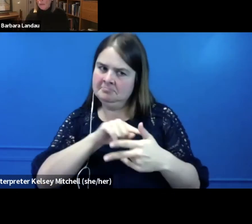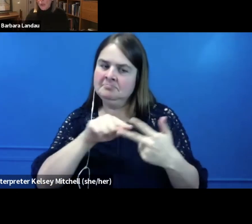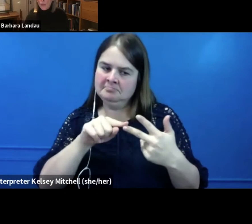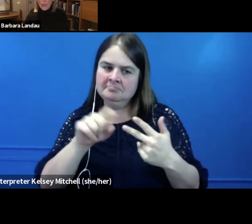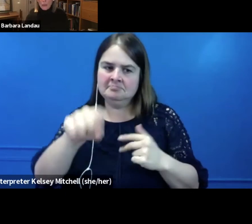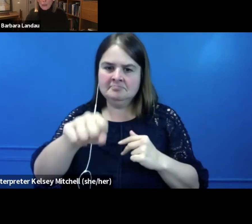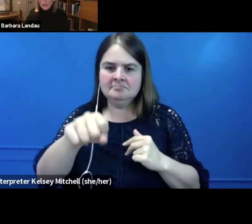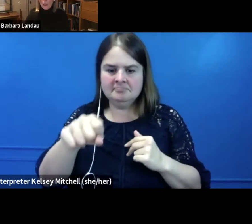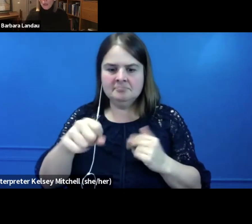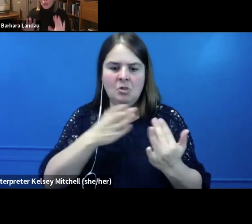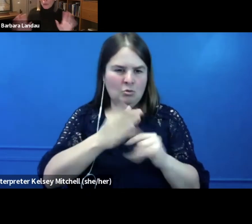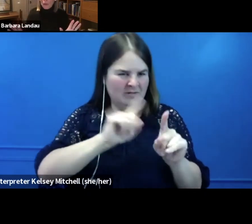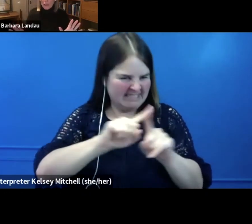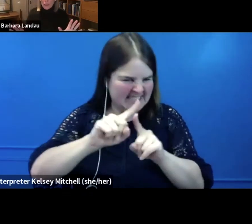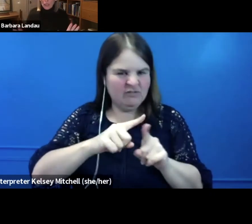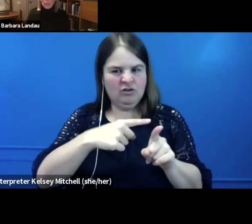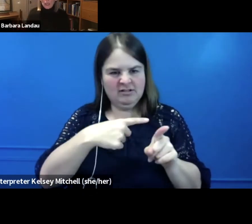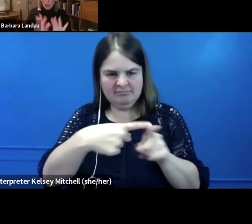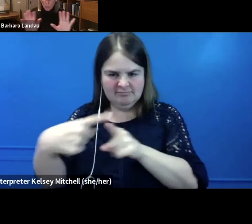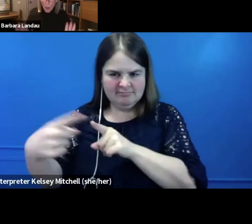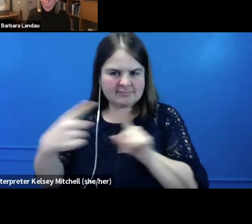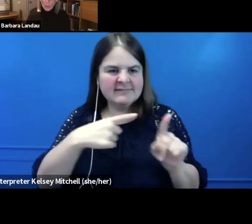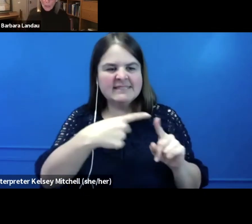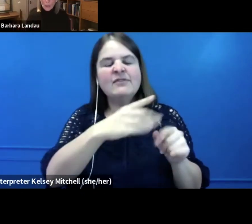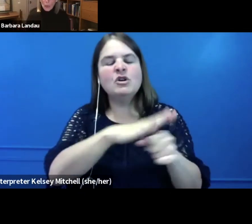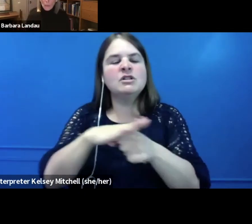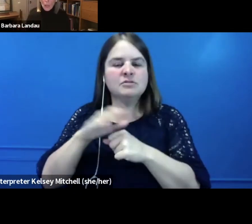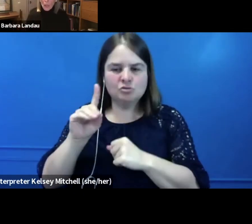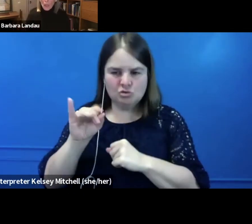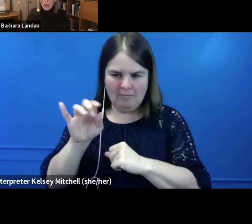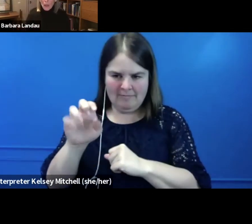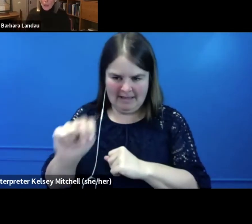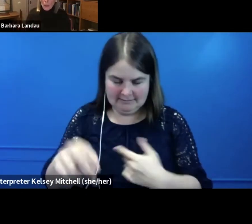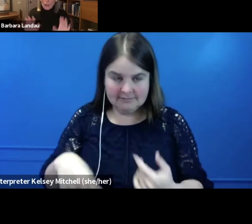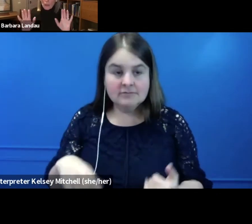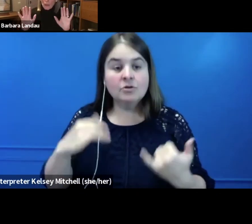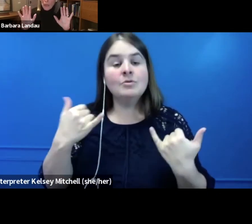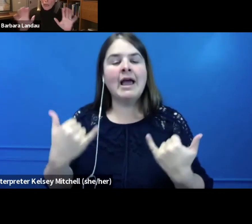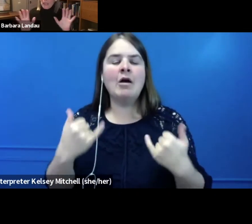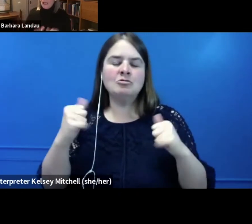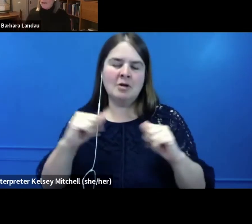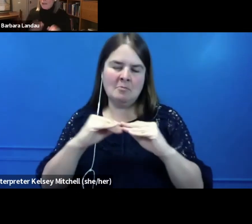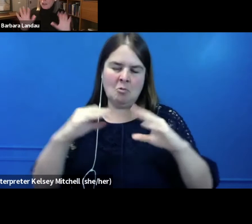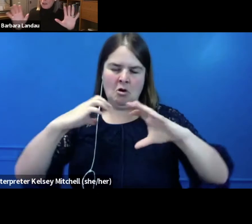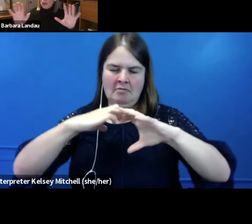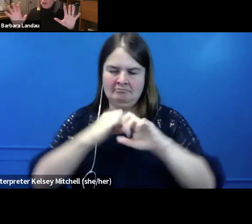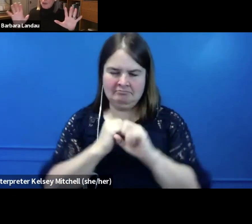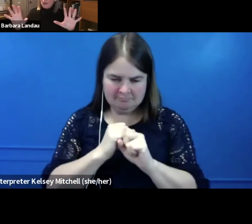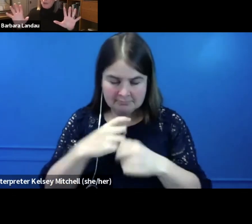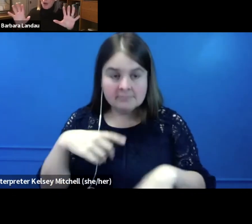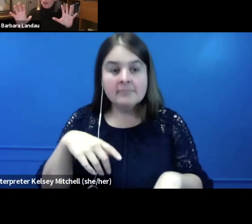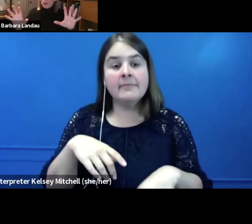domains so revisiting and wrapping things up